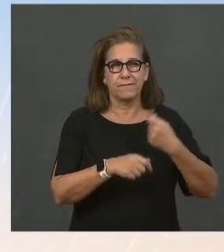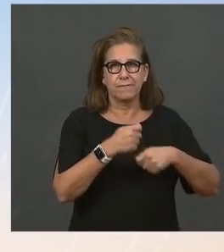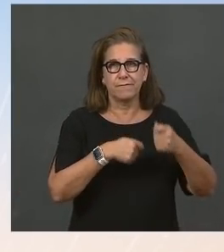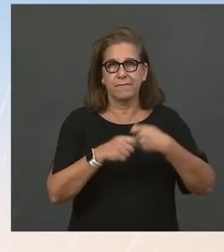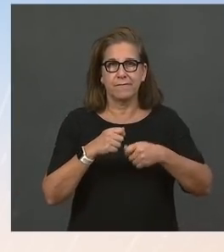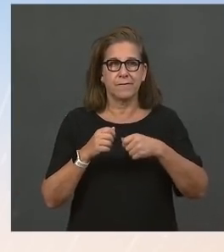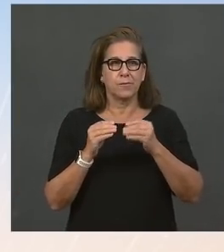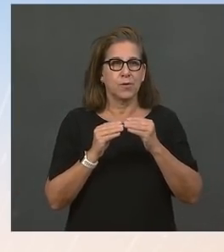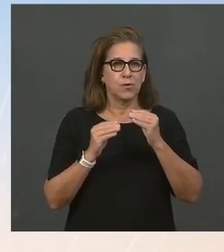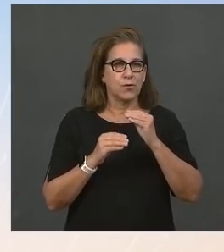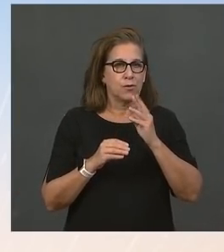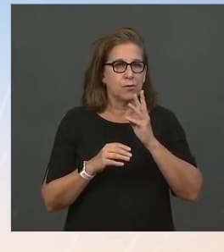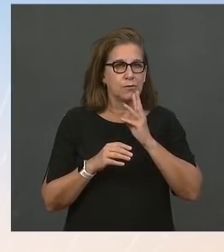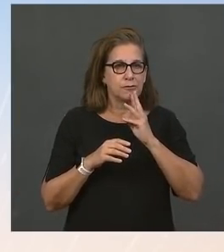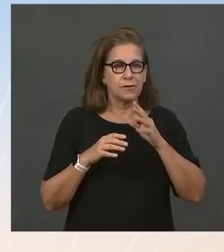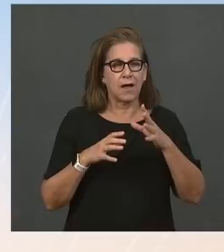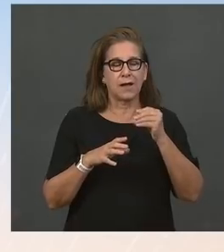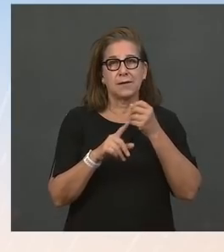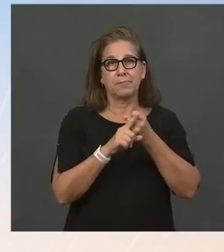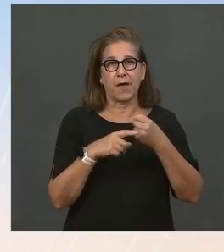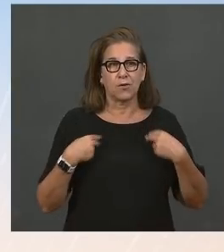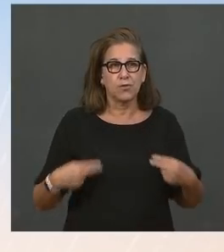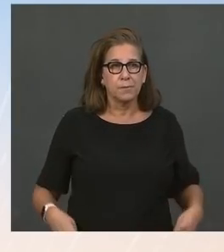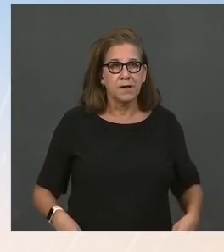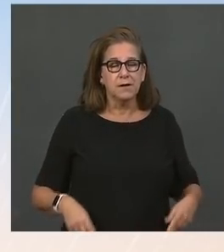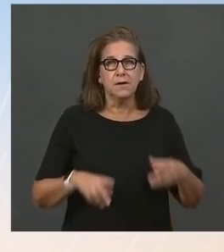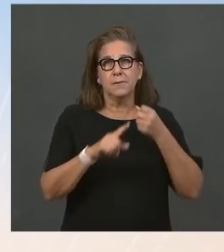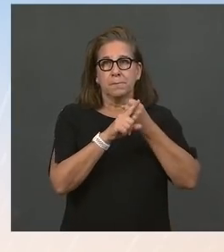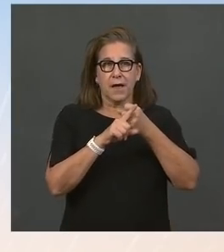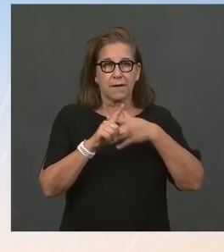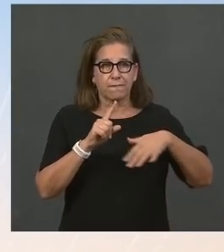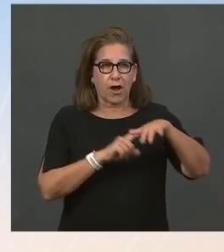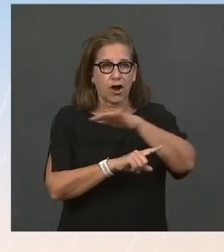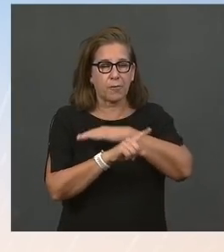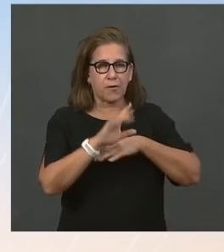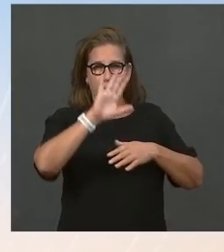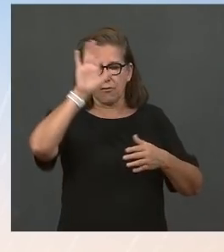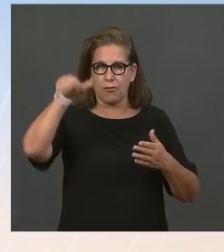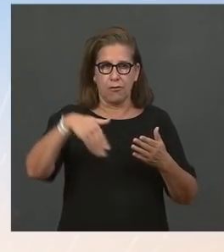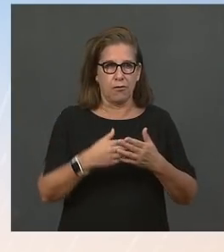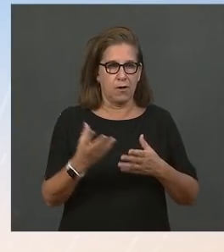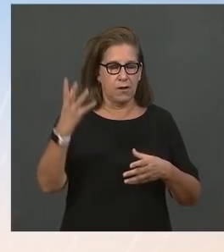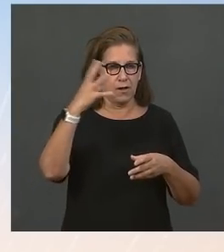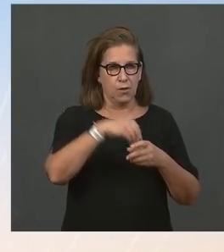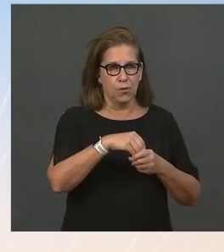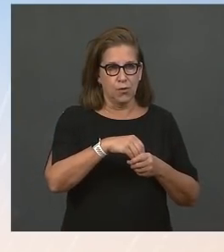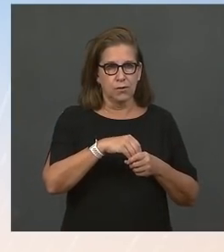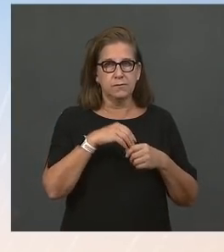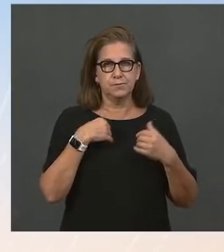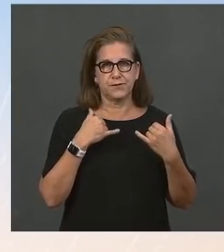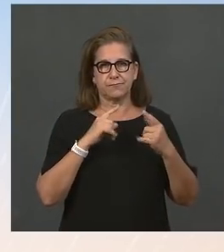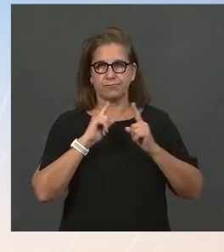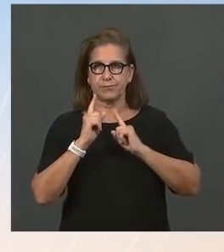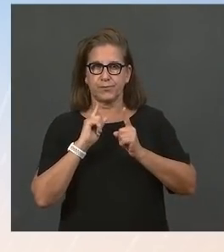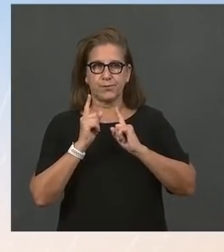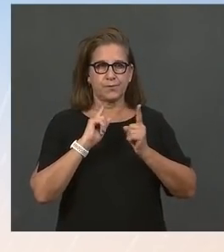These are all components that are under discussion -- and obviously the infrastructure pieces have passed -- but continue to be a part of what the President has proposed.